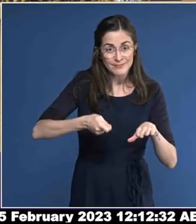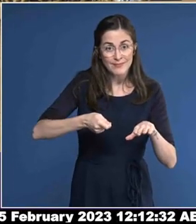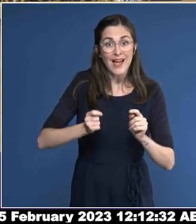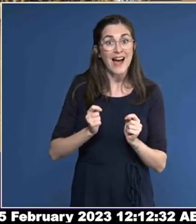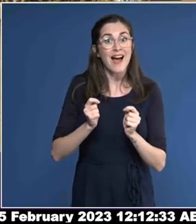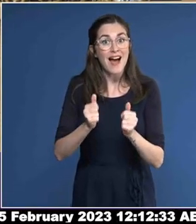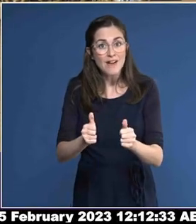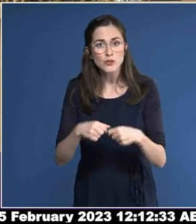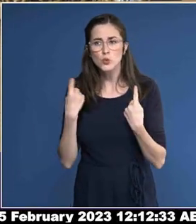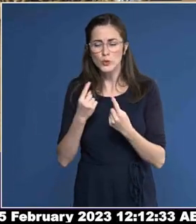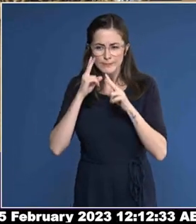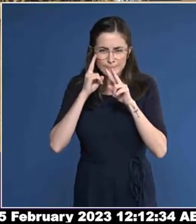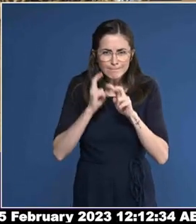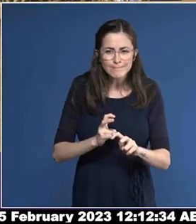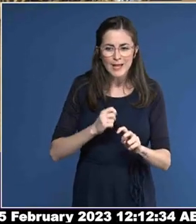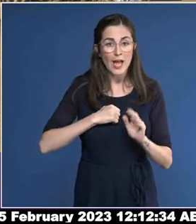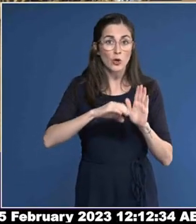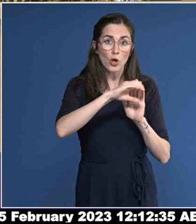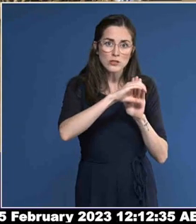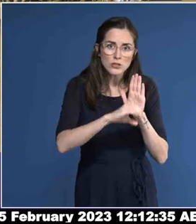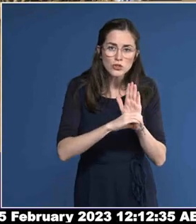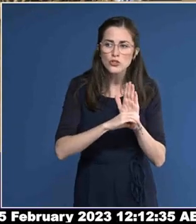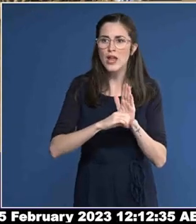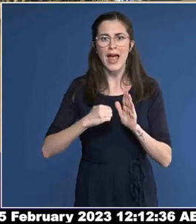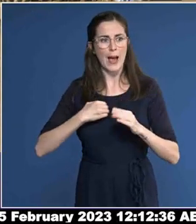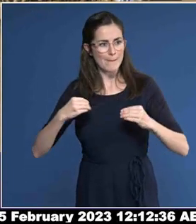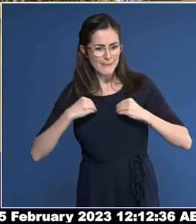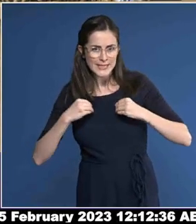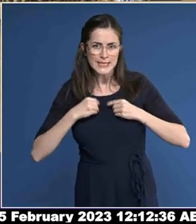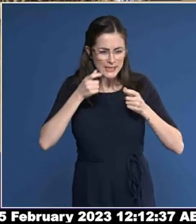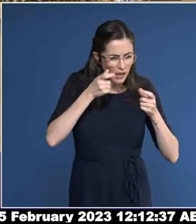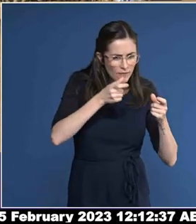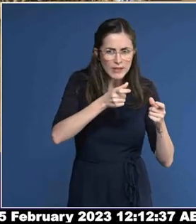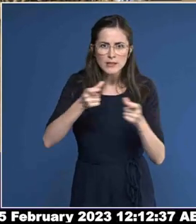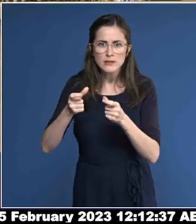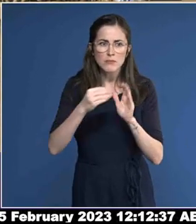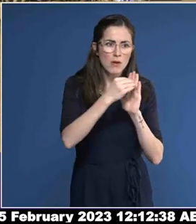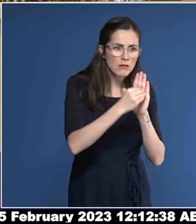constitution, taking into consideration the findings that came out of the hearing that we